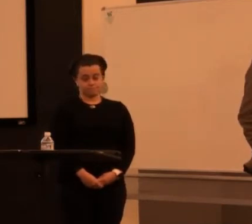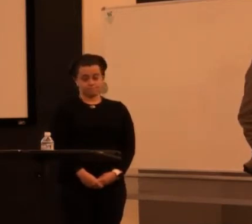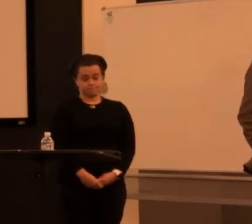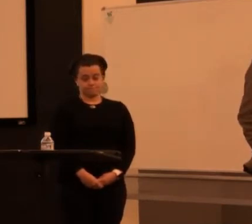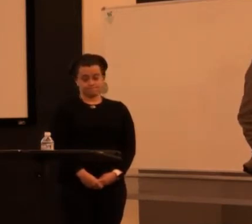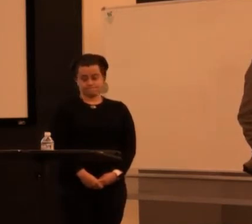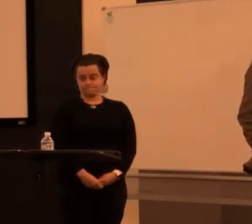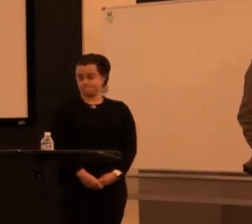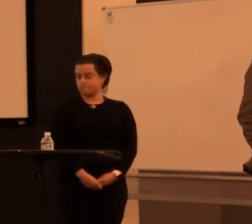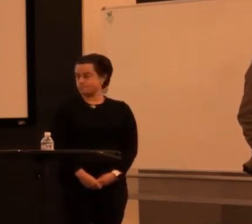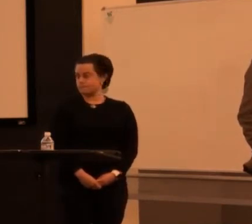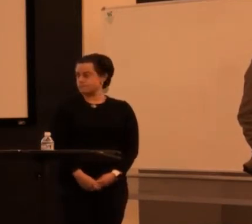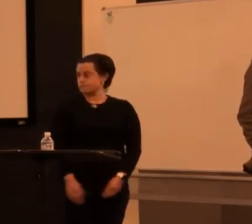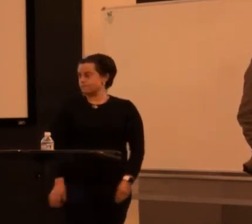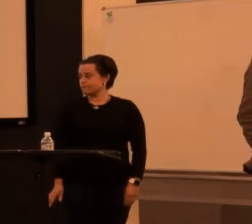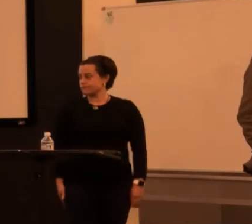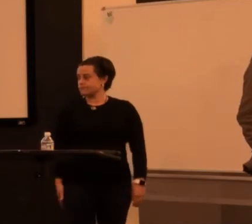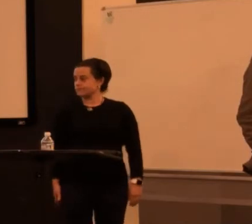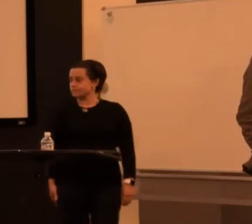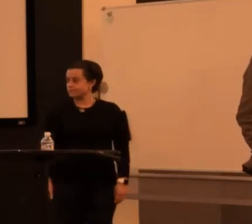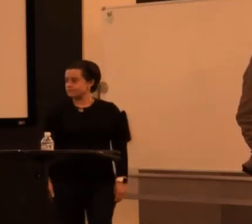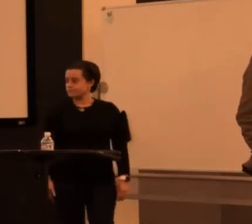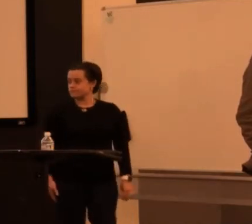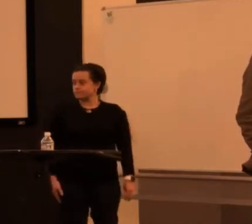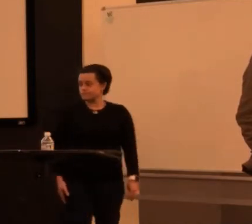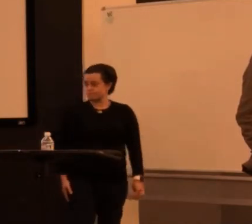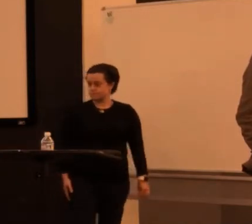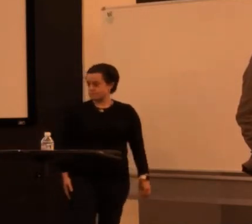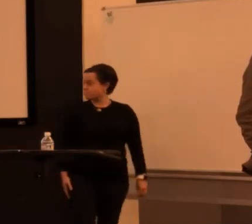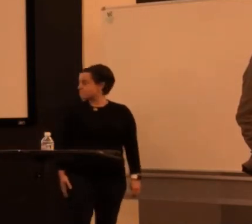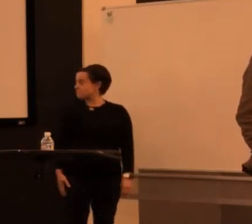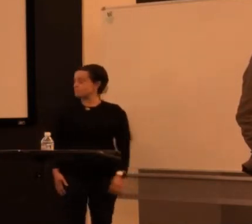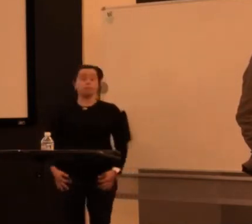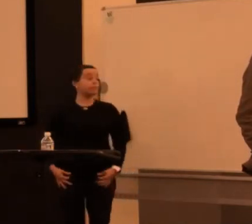throughout the nation and we provide technical support and so forth.